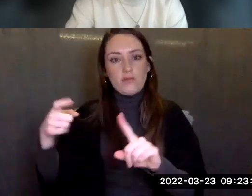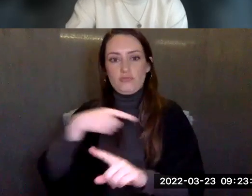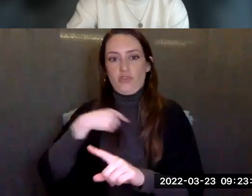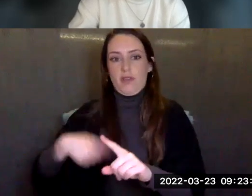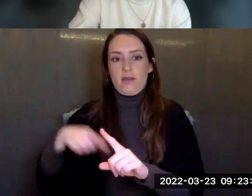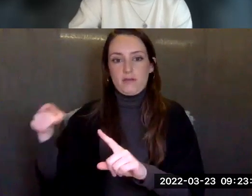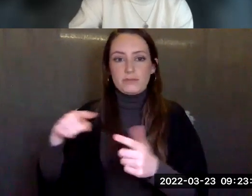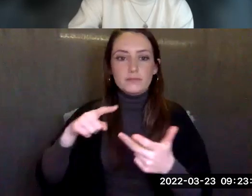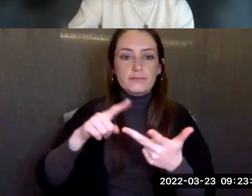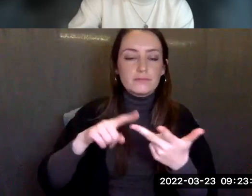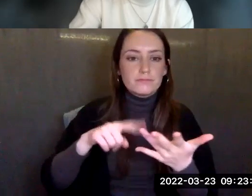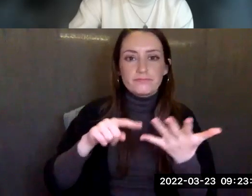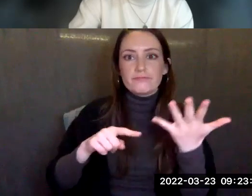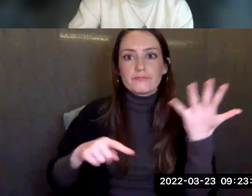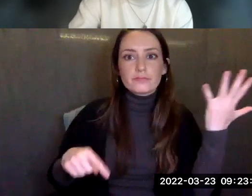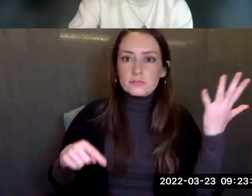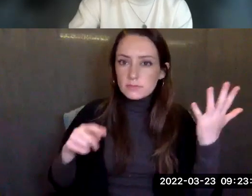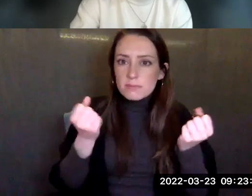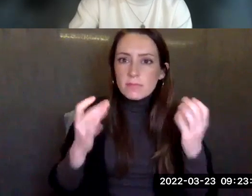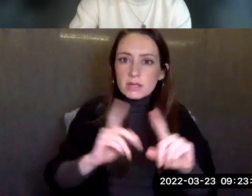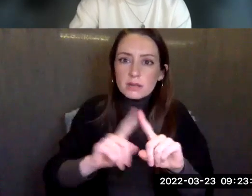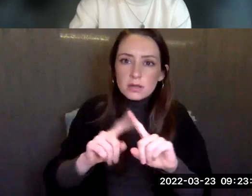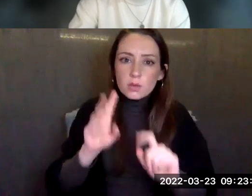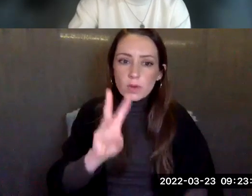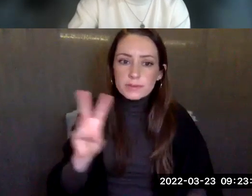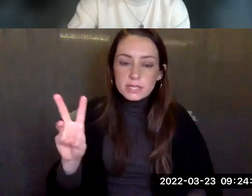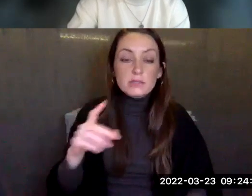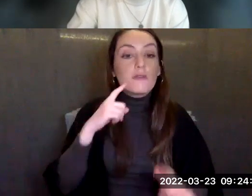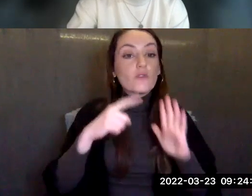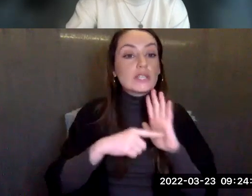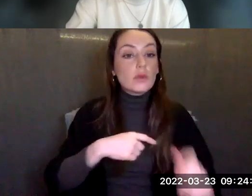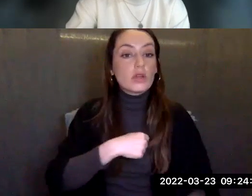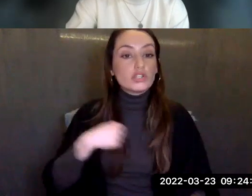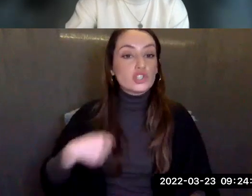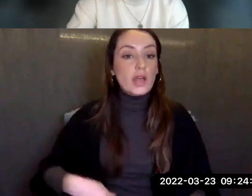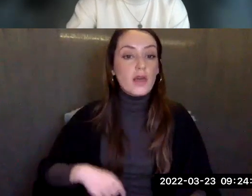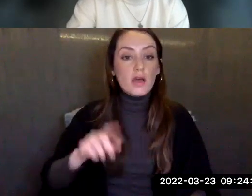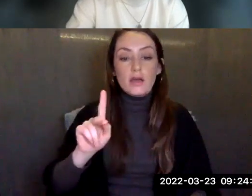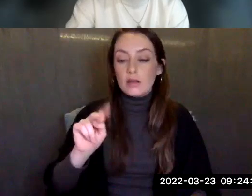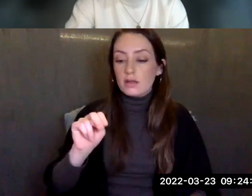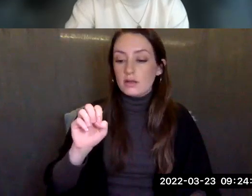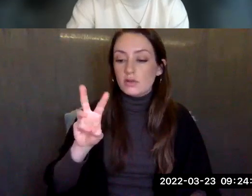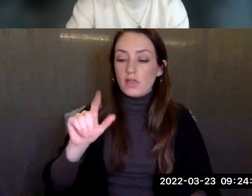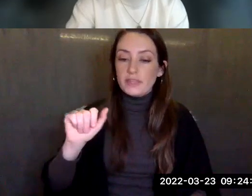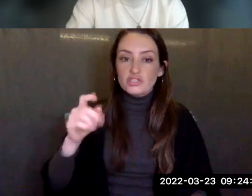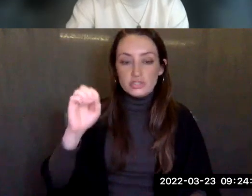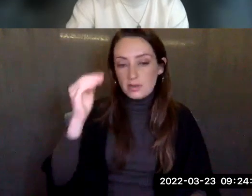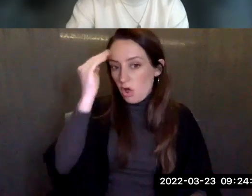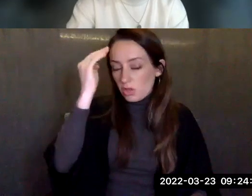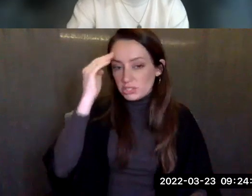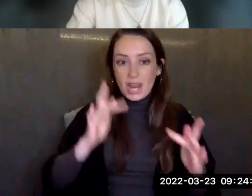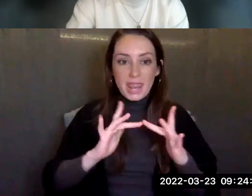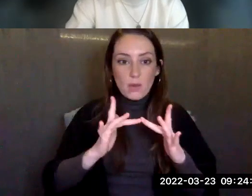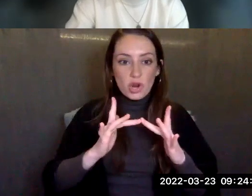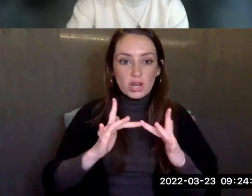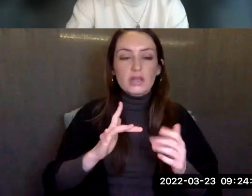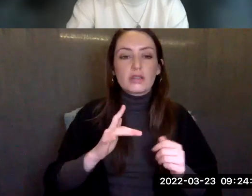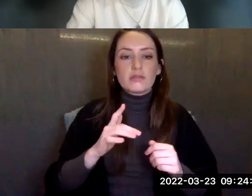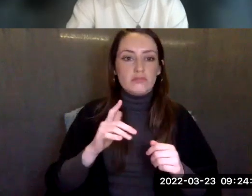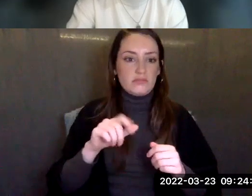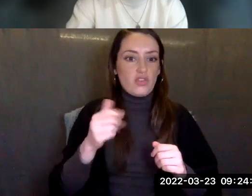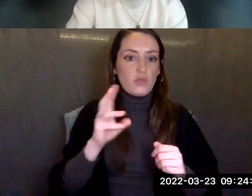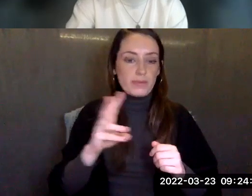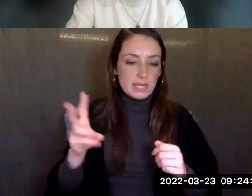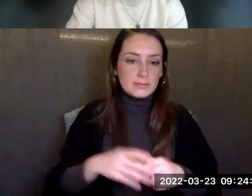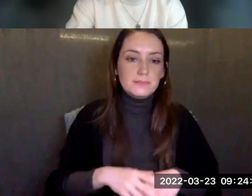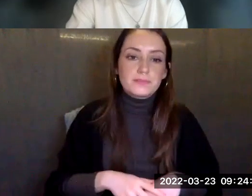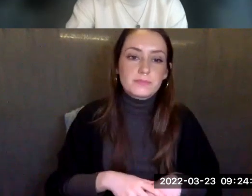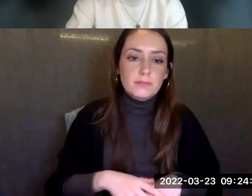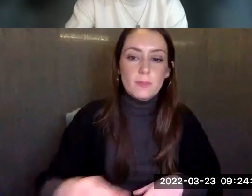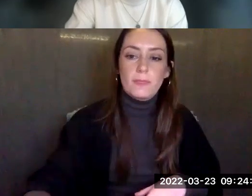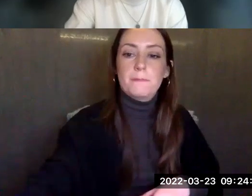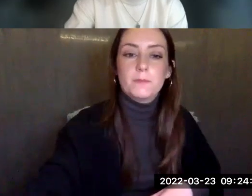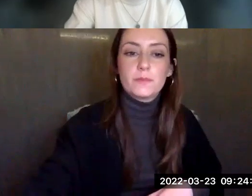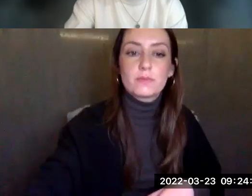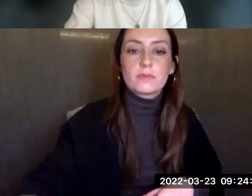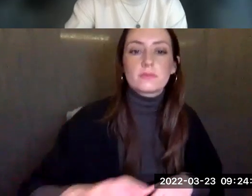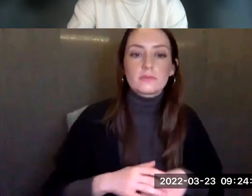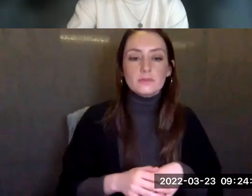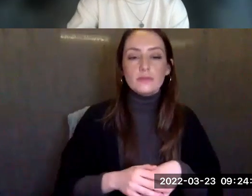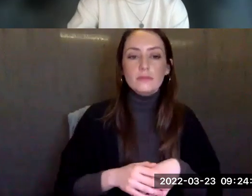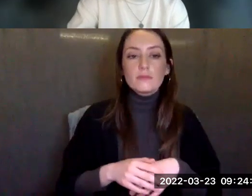Thesis websites, such as China, knowledge, network, art, library, engineering, village, posterior and attic. A little more about diversity.